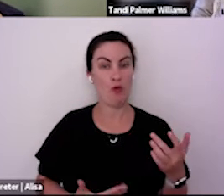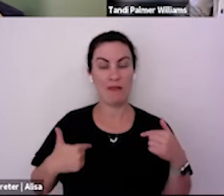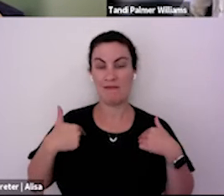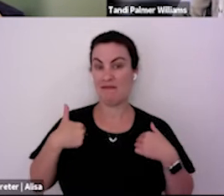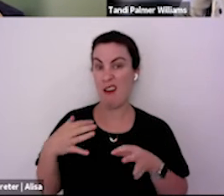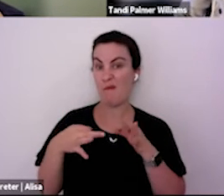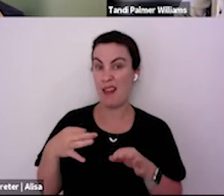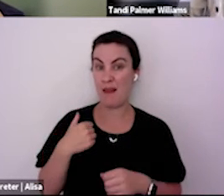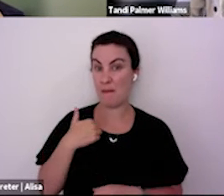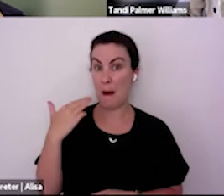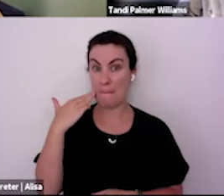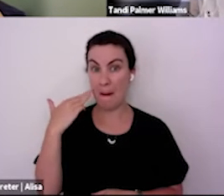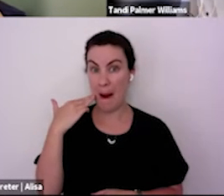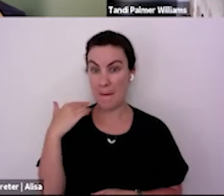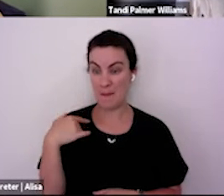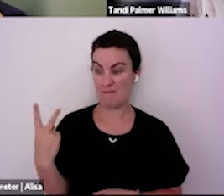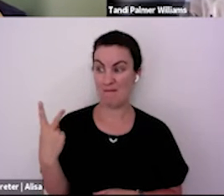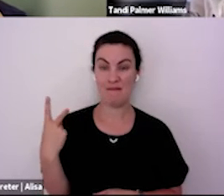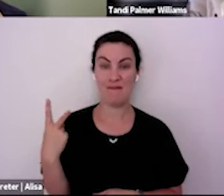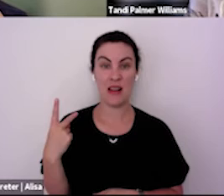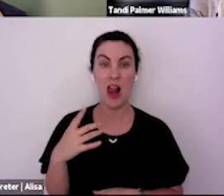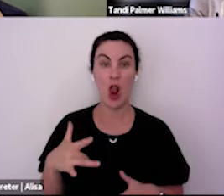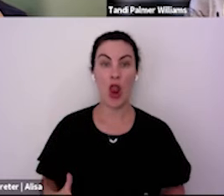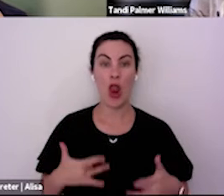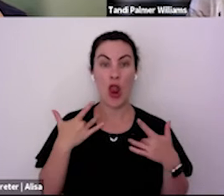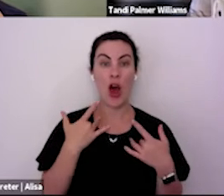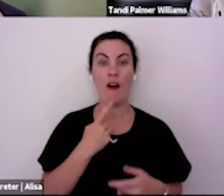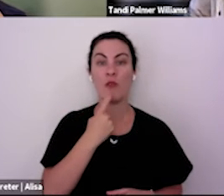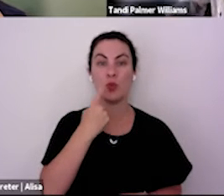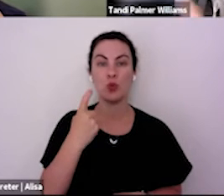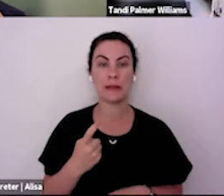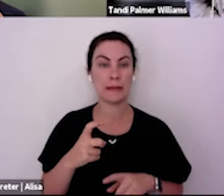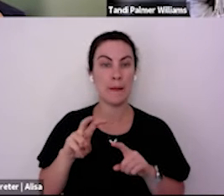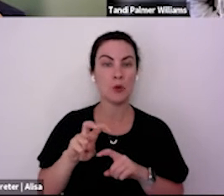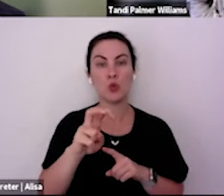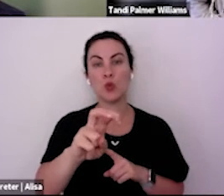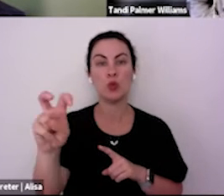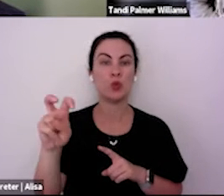live museum tour for an institution that was doing a live to her.